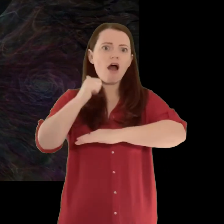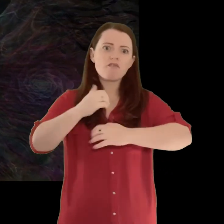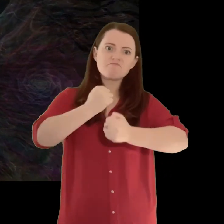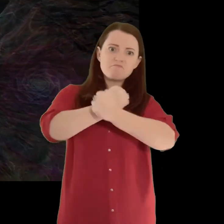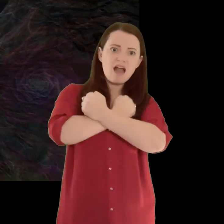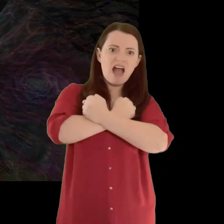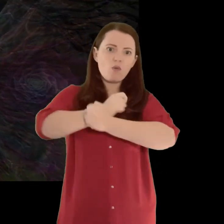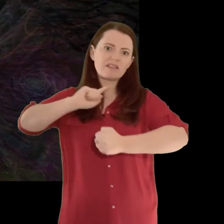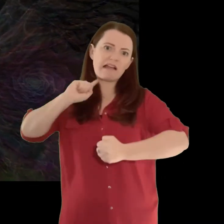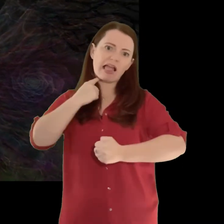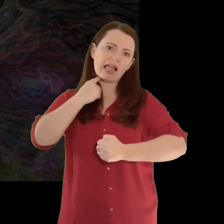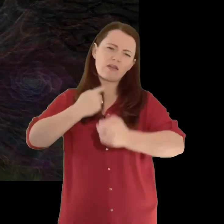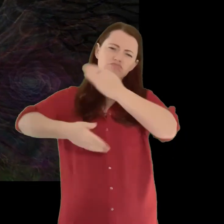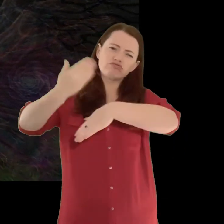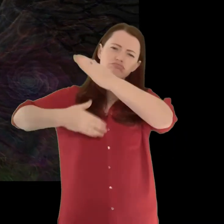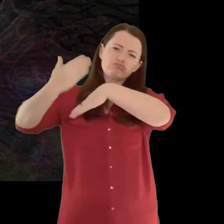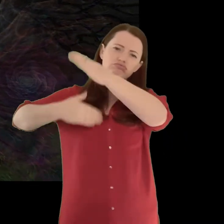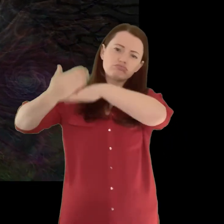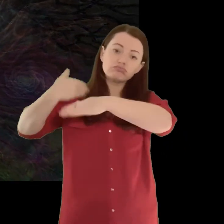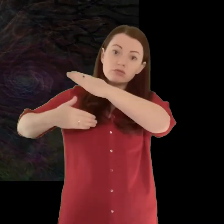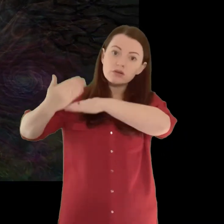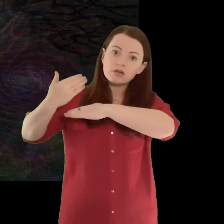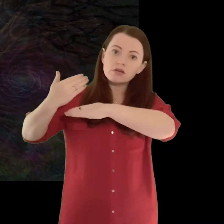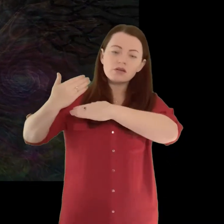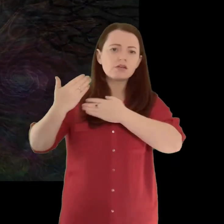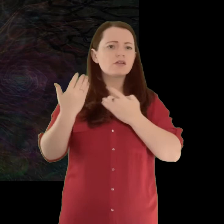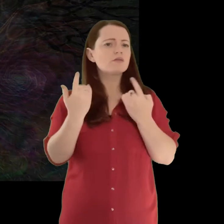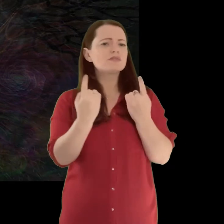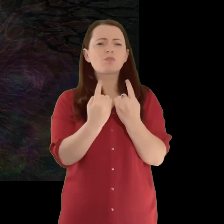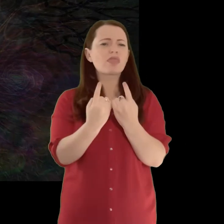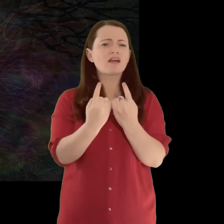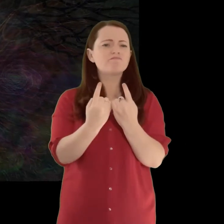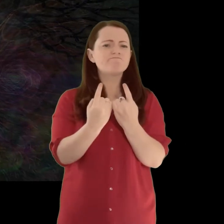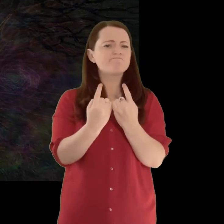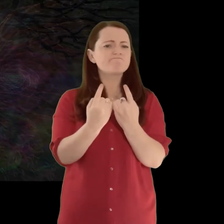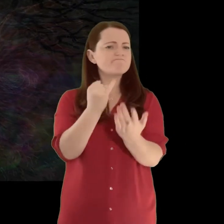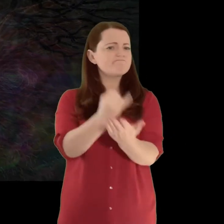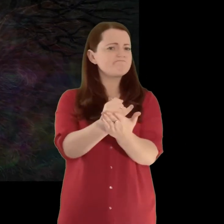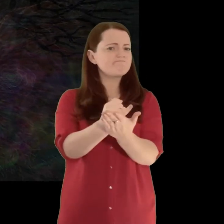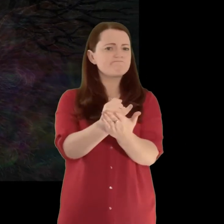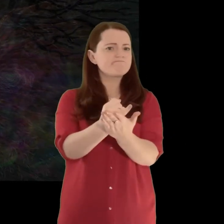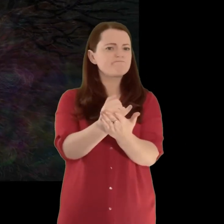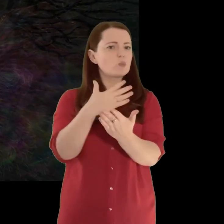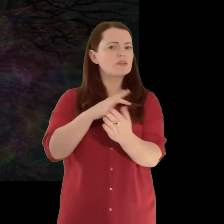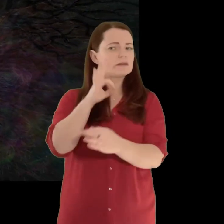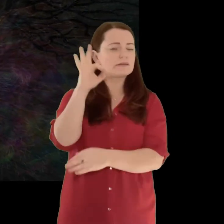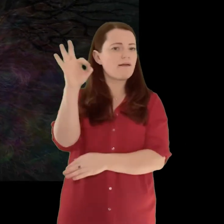was slain by the hunters Way, way, way way back when Something was wrong There was no need to ask